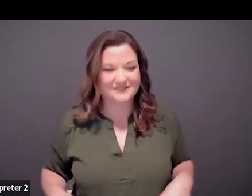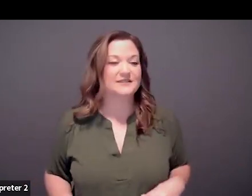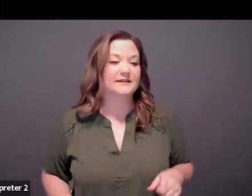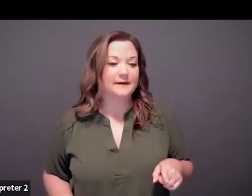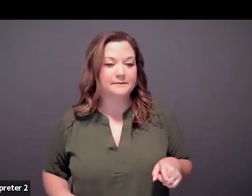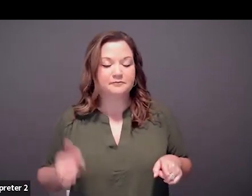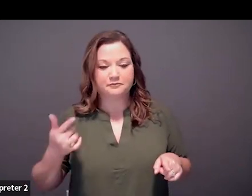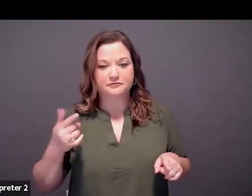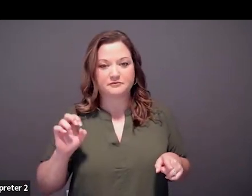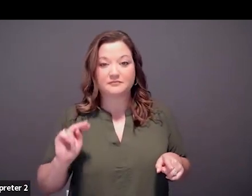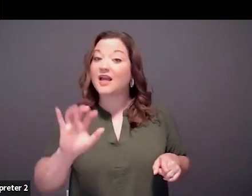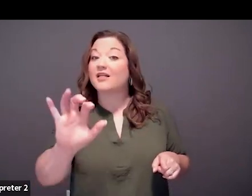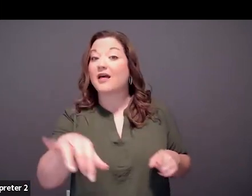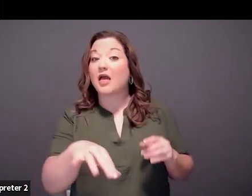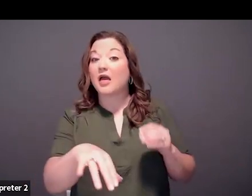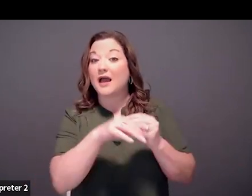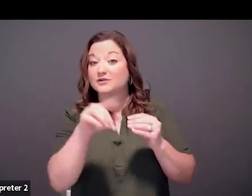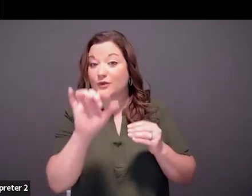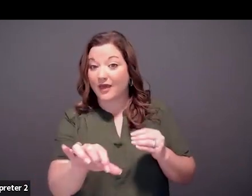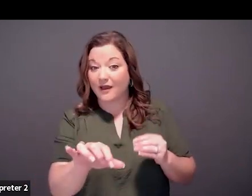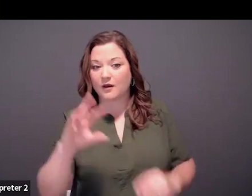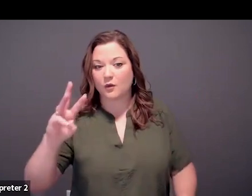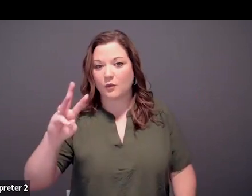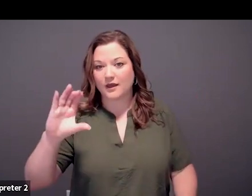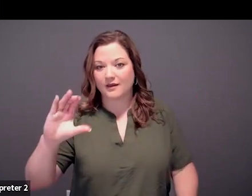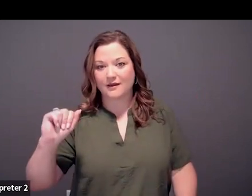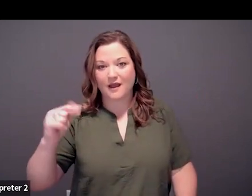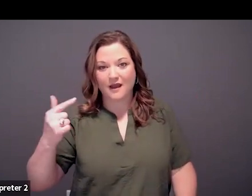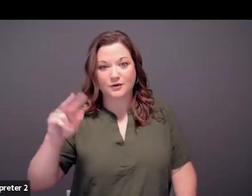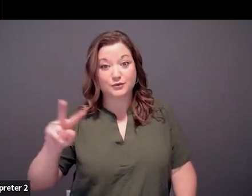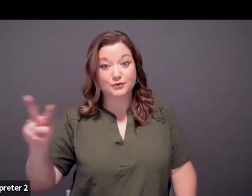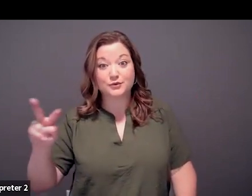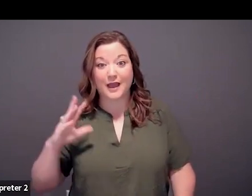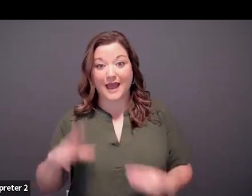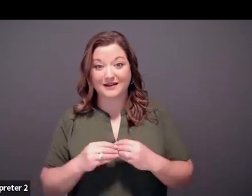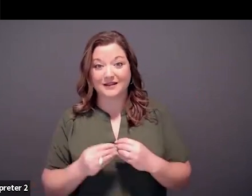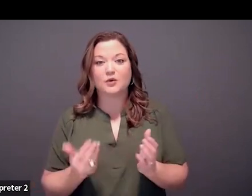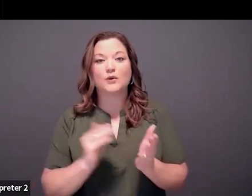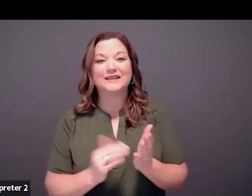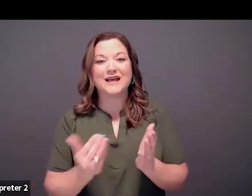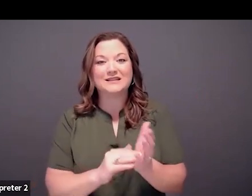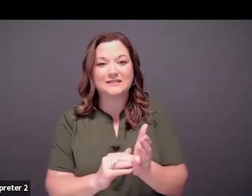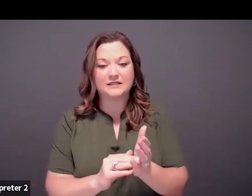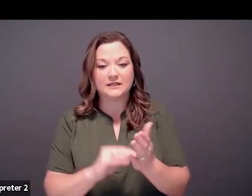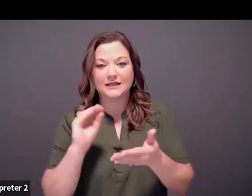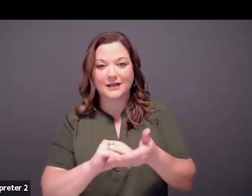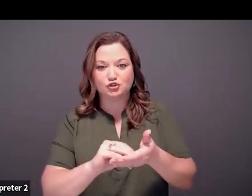On that topic, don't forget that WCAG 2.2 added the redundant entry item into the WCAG criteria.